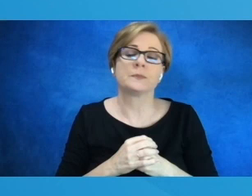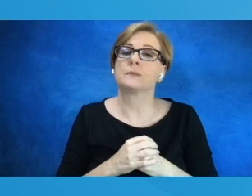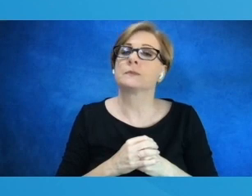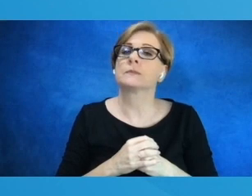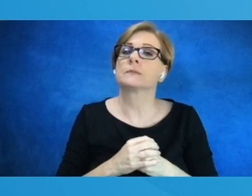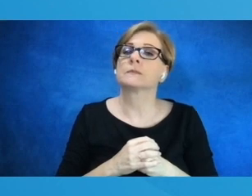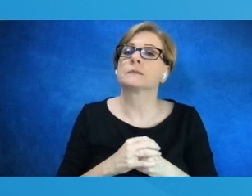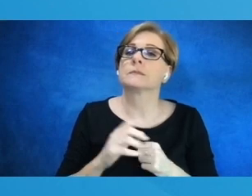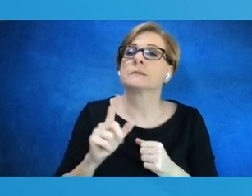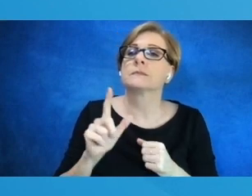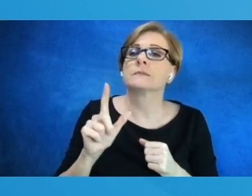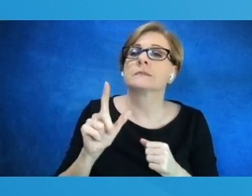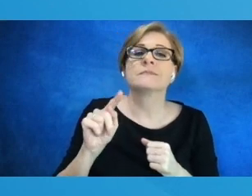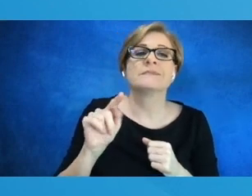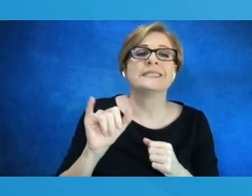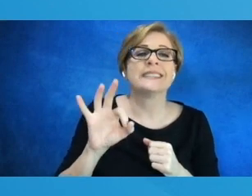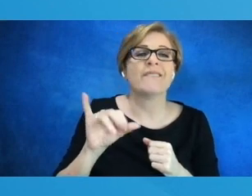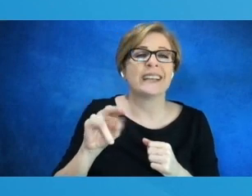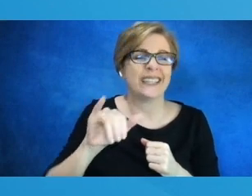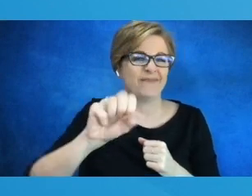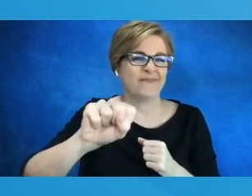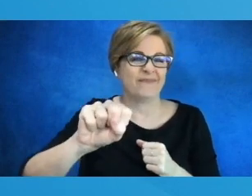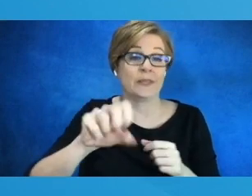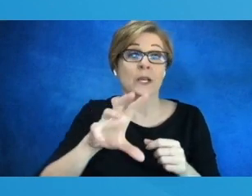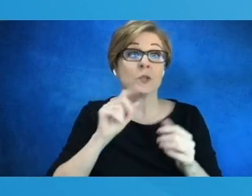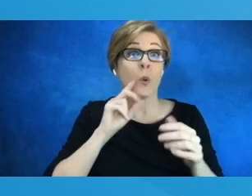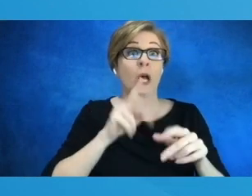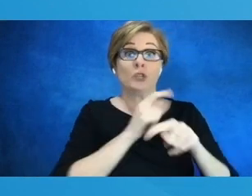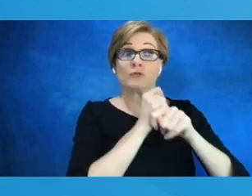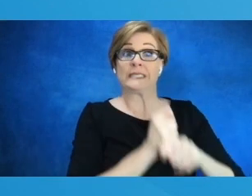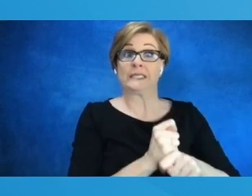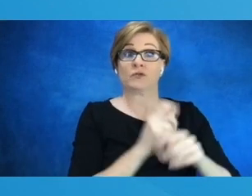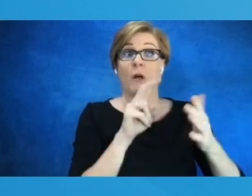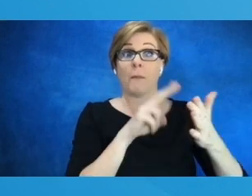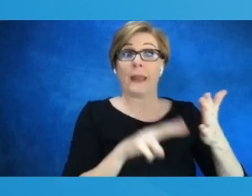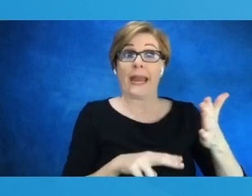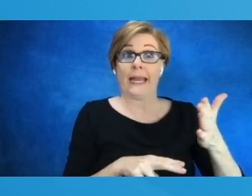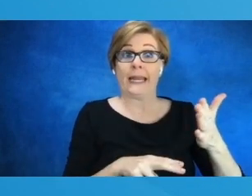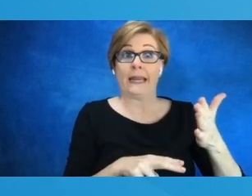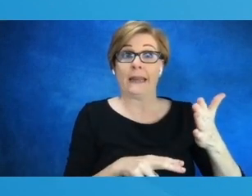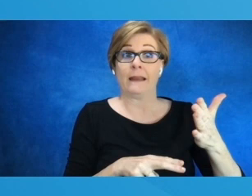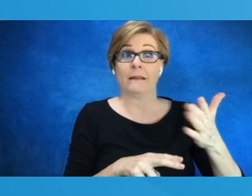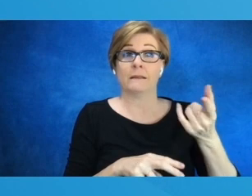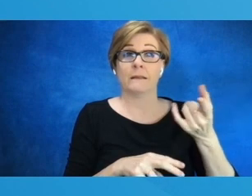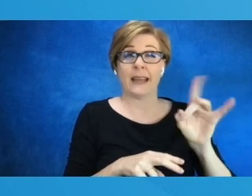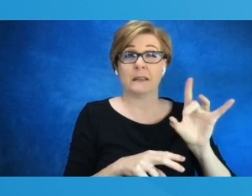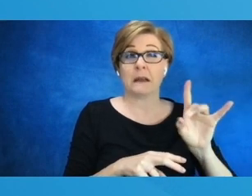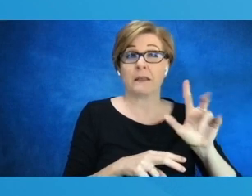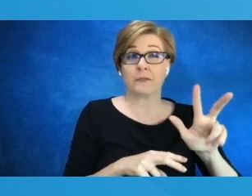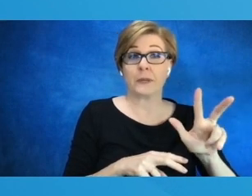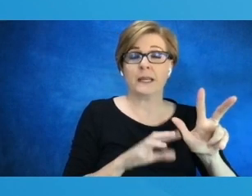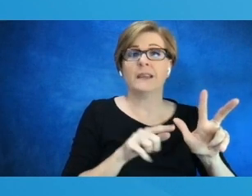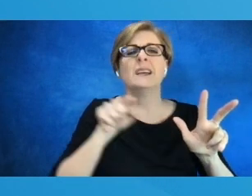So, noticing a more traditional medium with the painting and a little bit more of an experiment